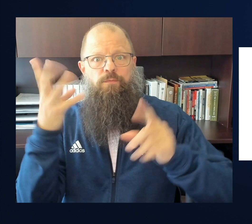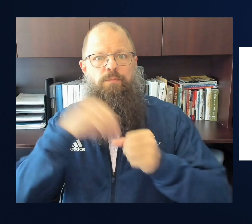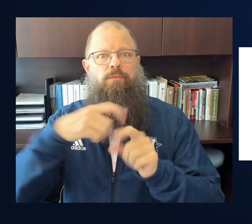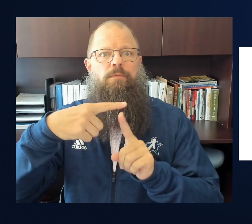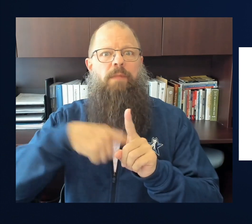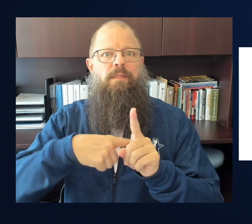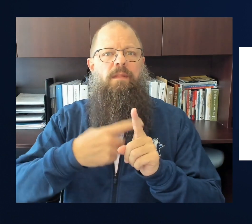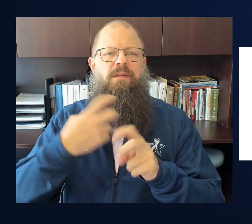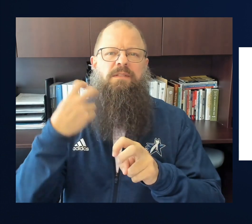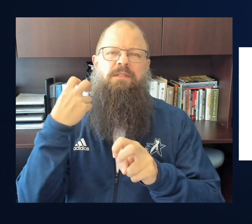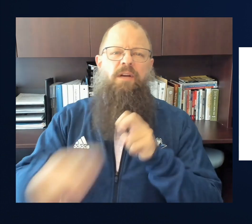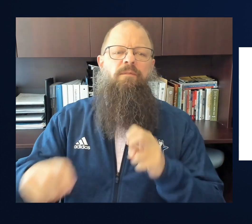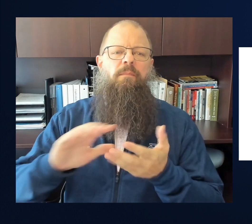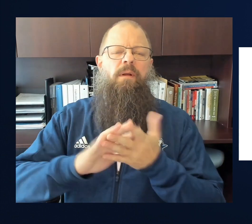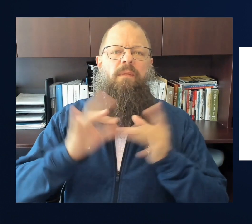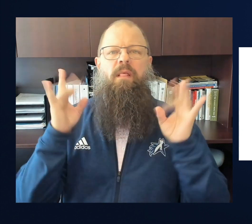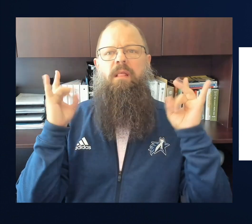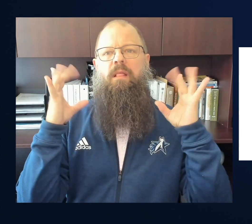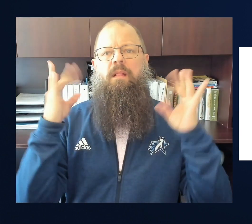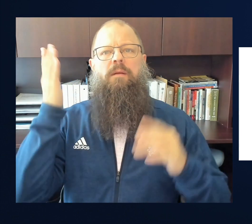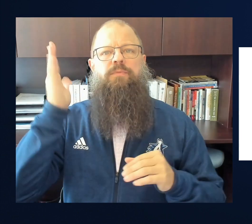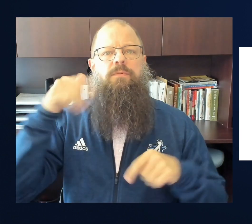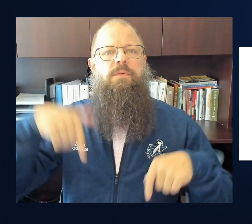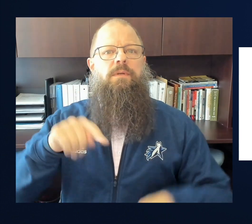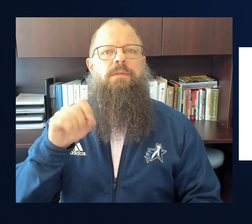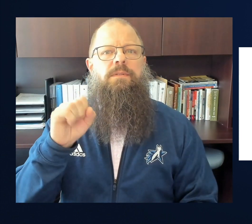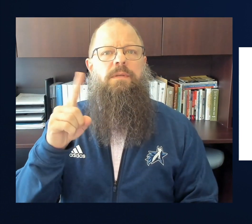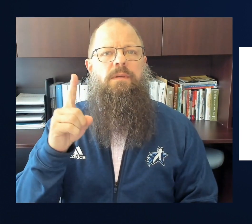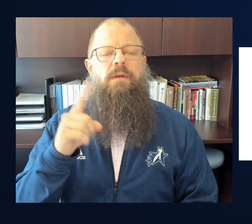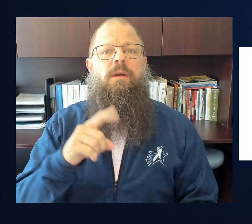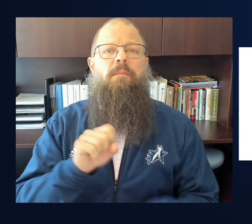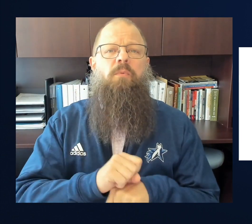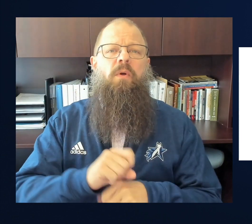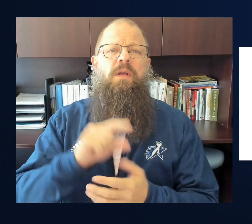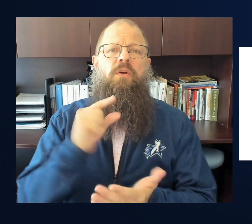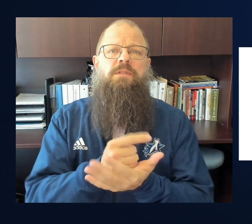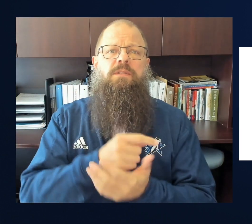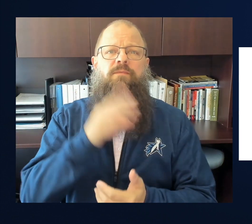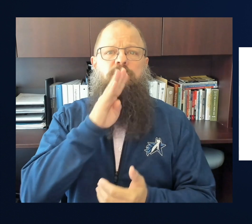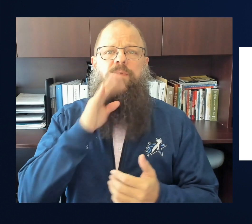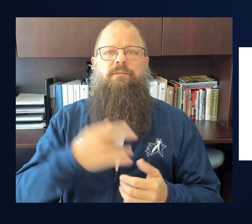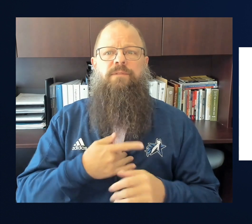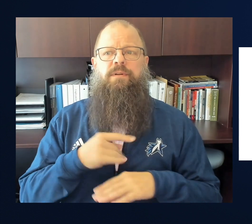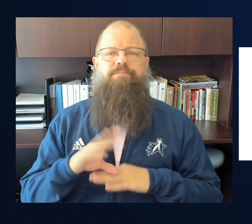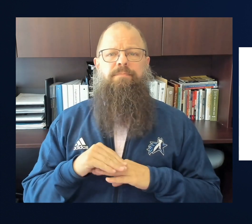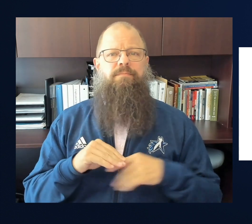We don't want something like, "the employee will become the best presenter at TSD in one month."